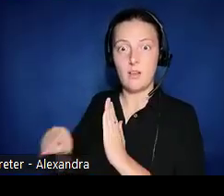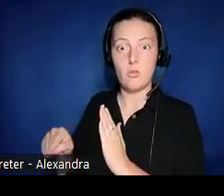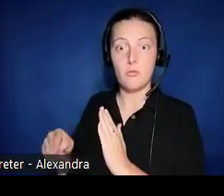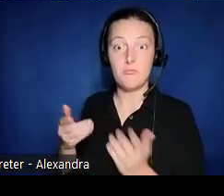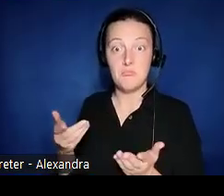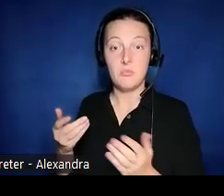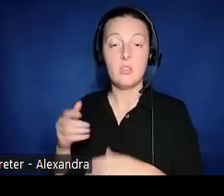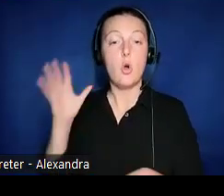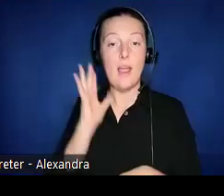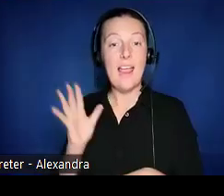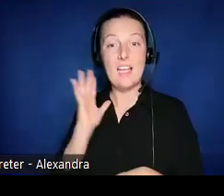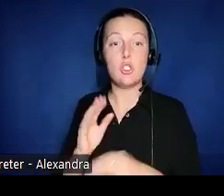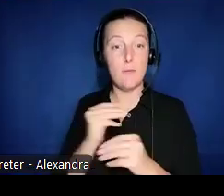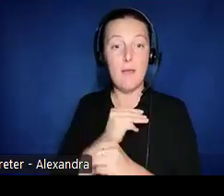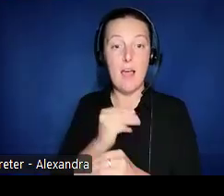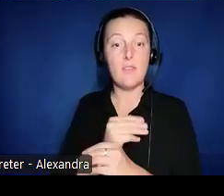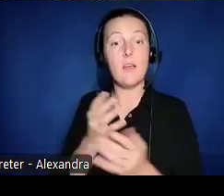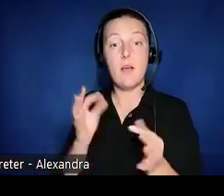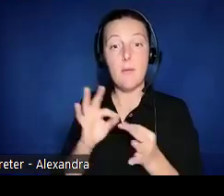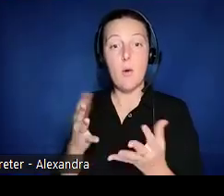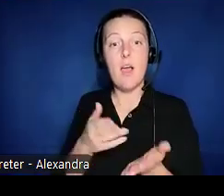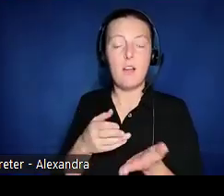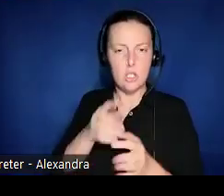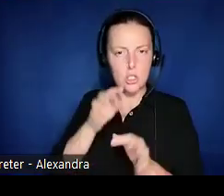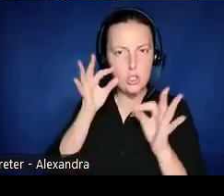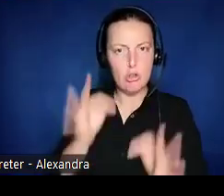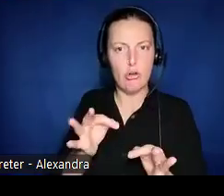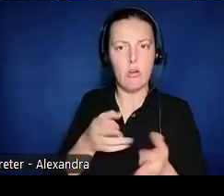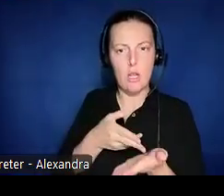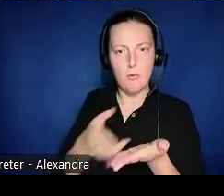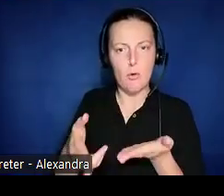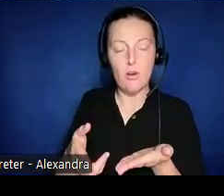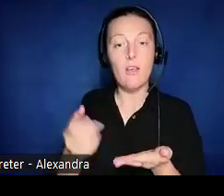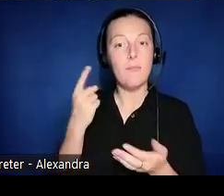Statistics is a branch of mathematics that was created to confront uncertainty, which is one